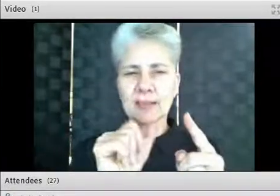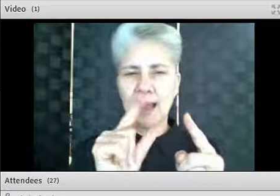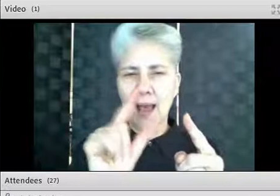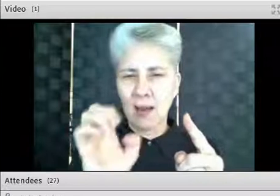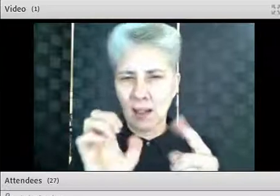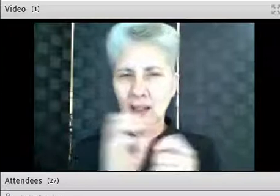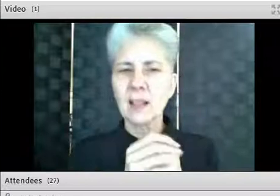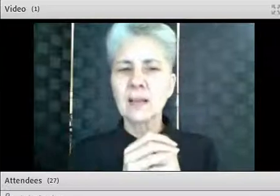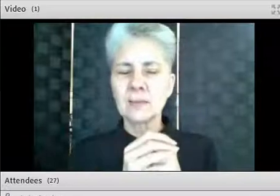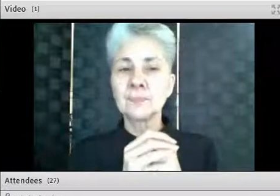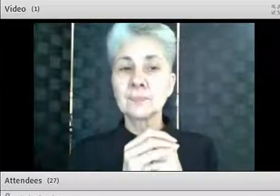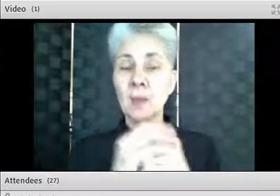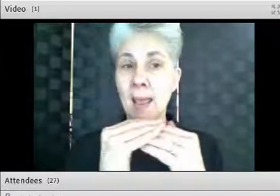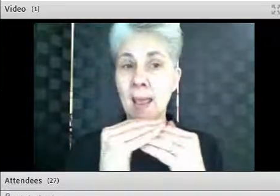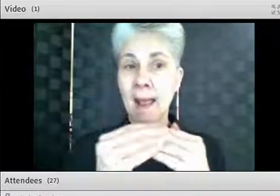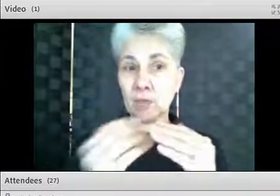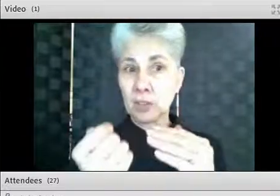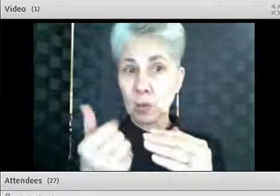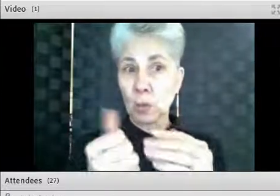after excluding the initial articles